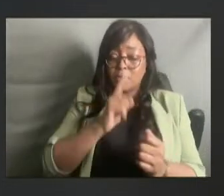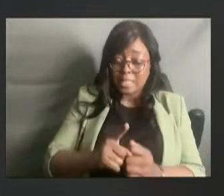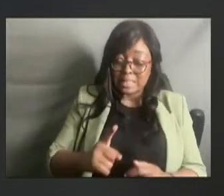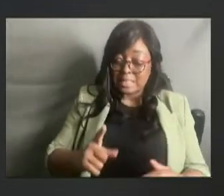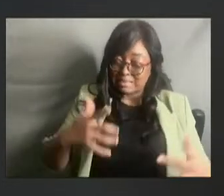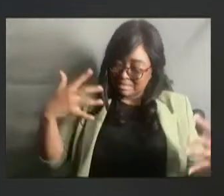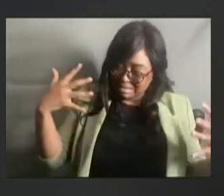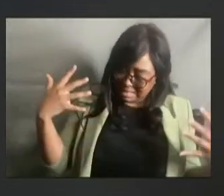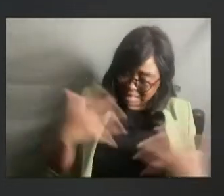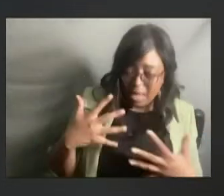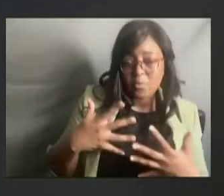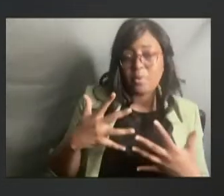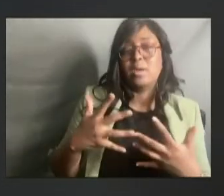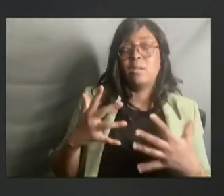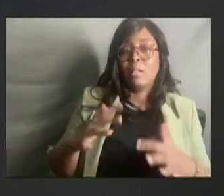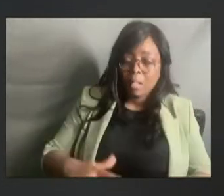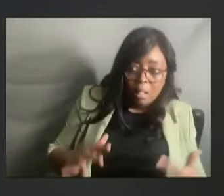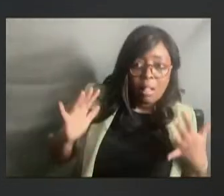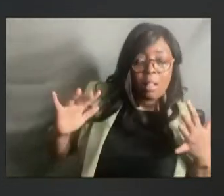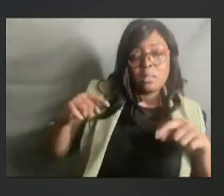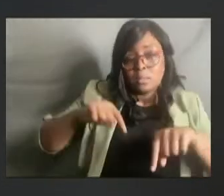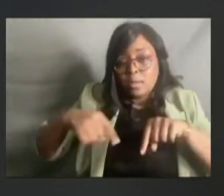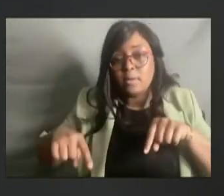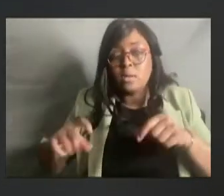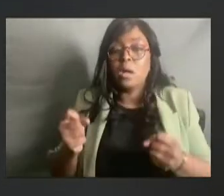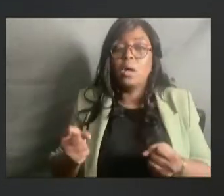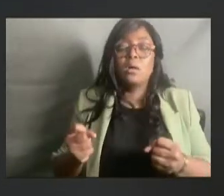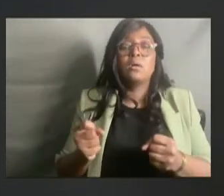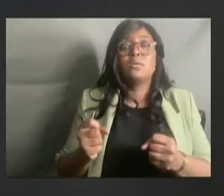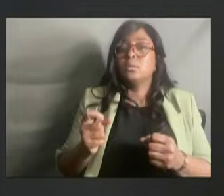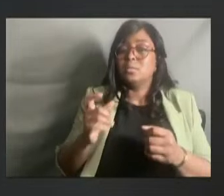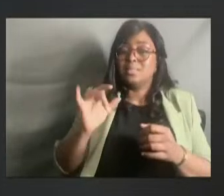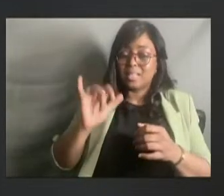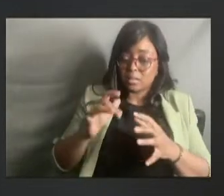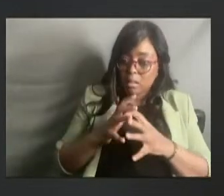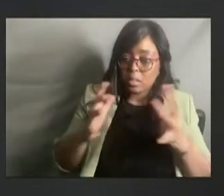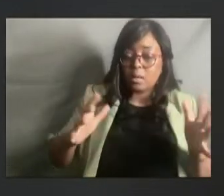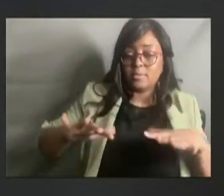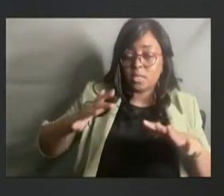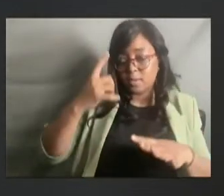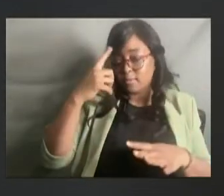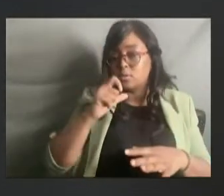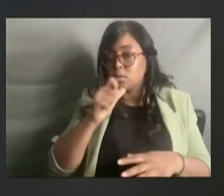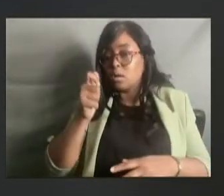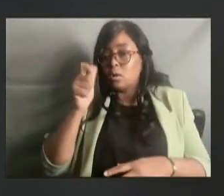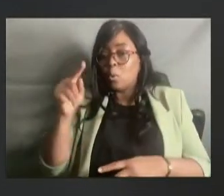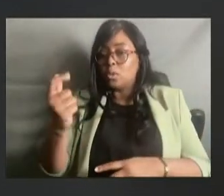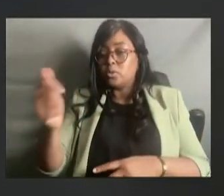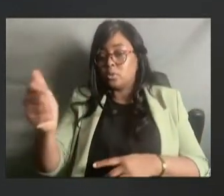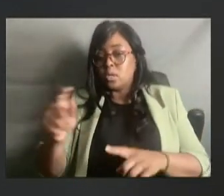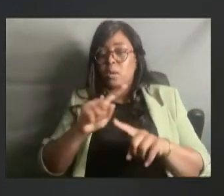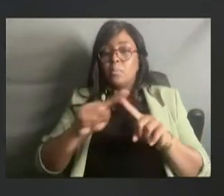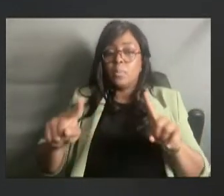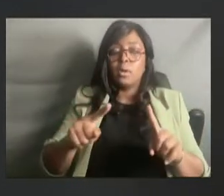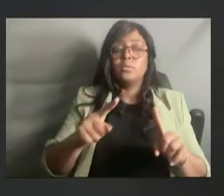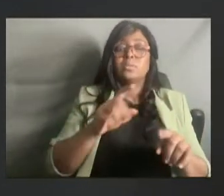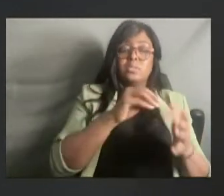their roles might change, how absolutely nerve wracking that can be, and how much anxiety